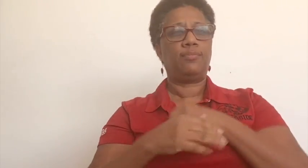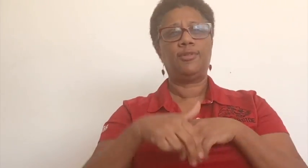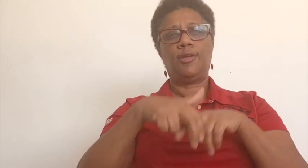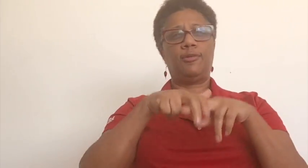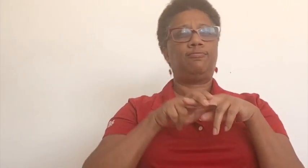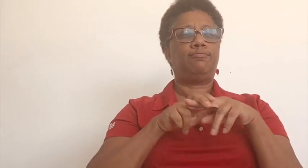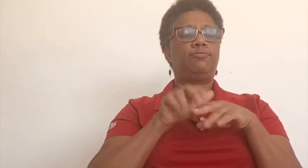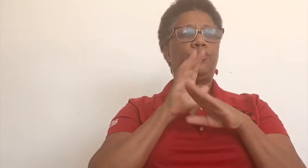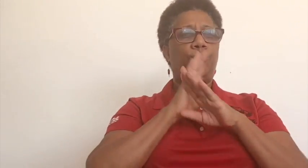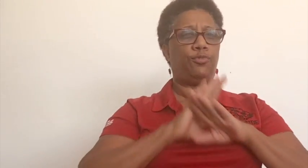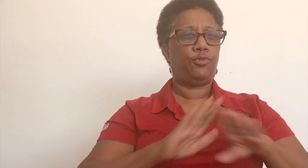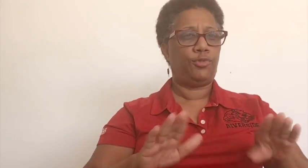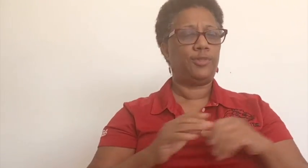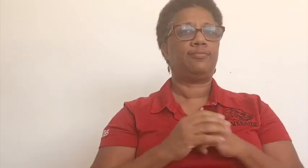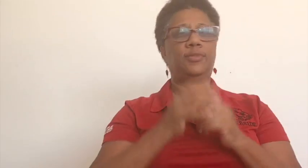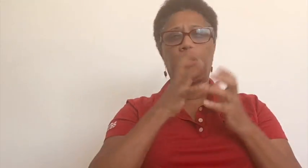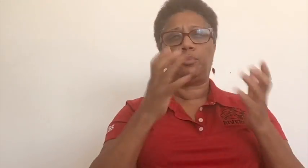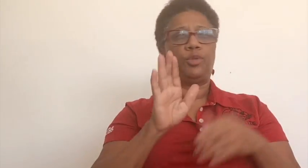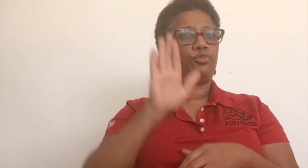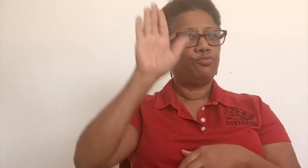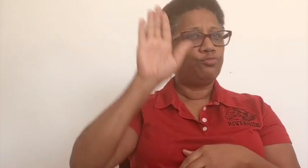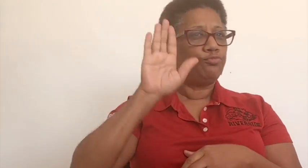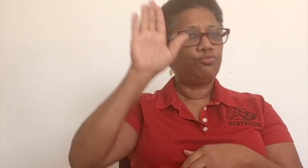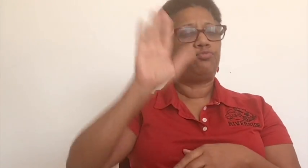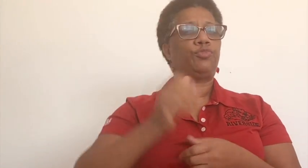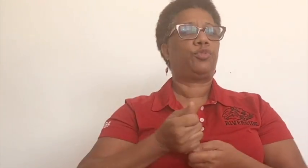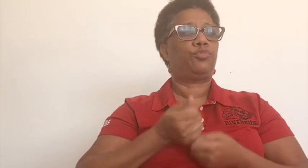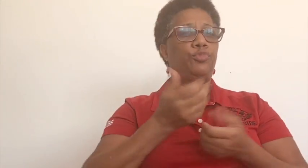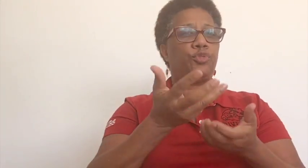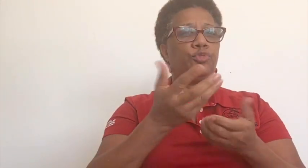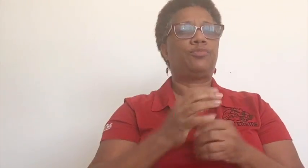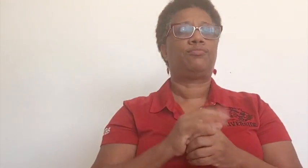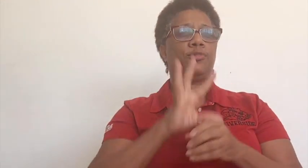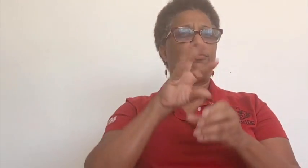communicator. So a student that didn't really communicate too